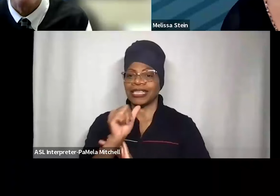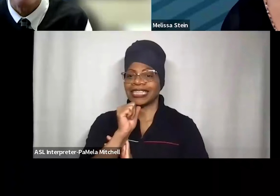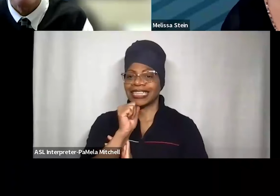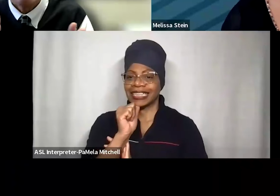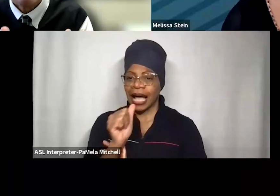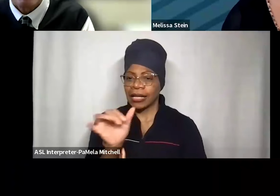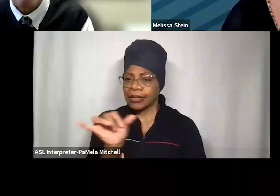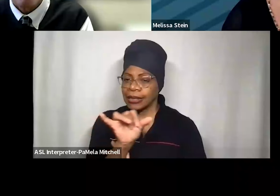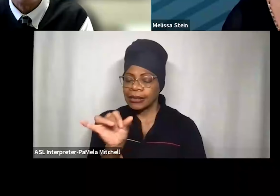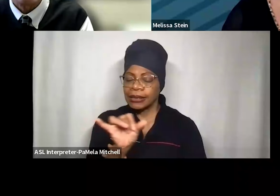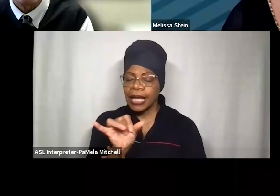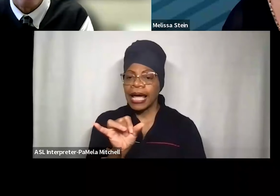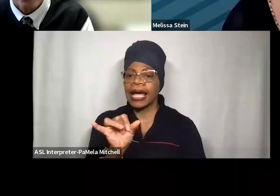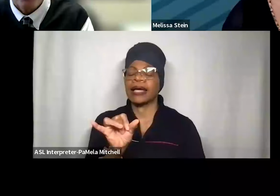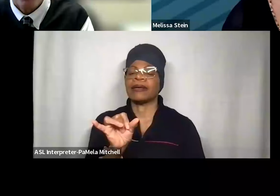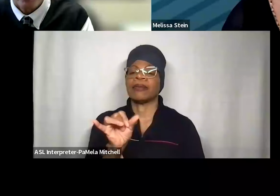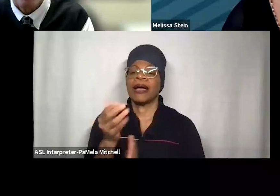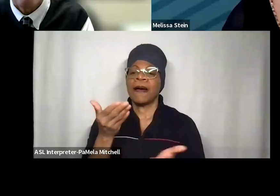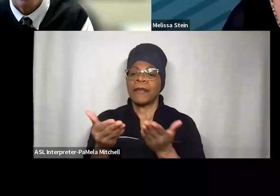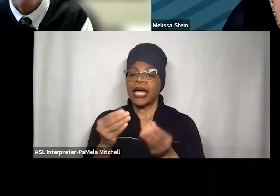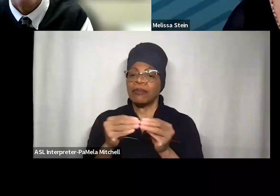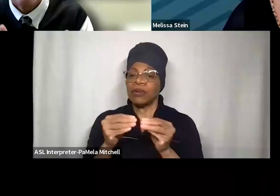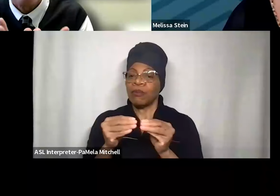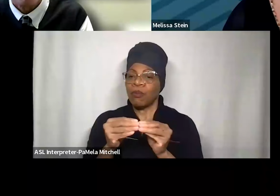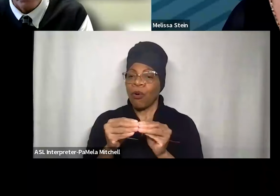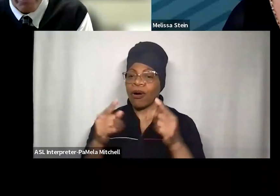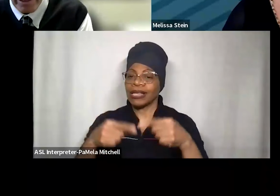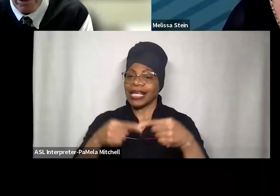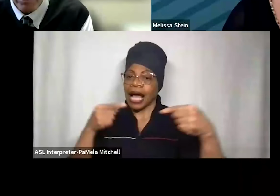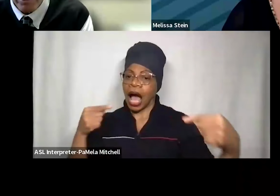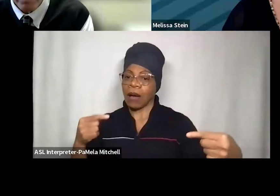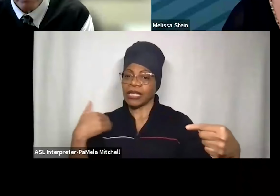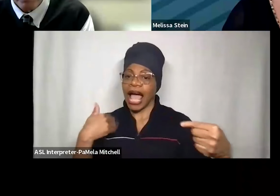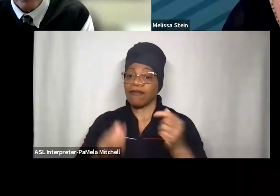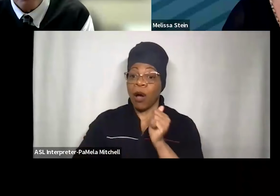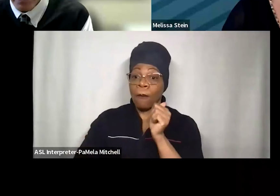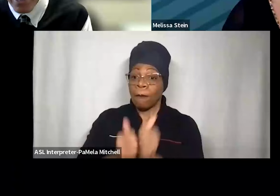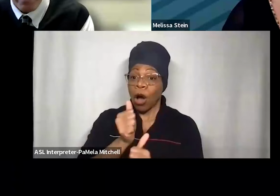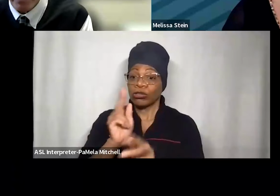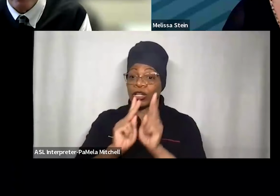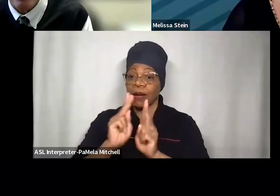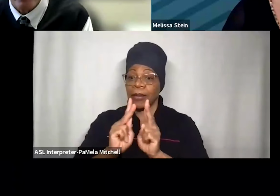It's gonna be maybe an inverted pyramid where the bulk of people at the base of the pyramid